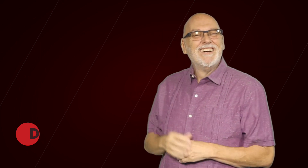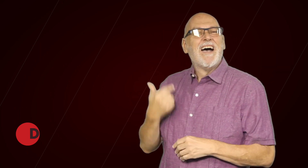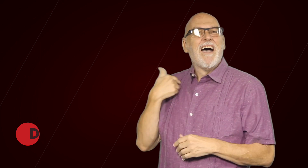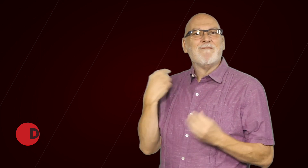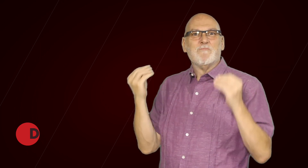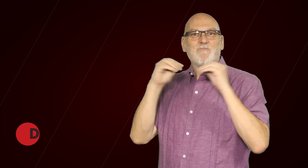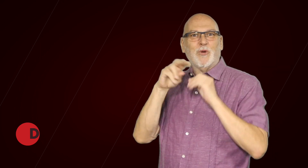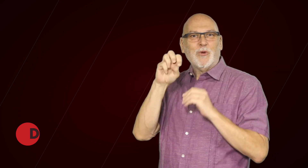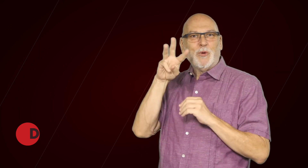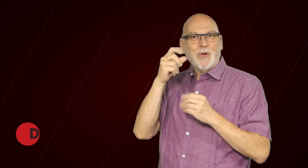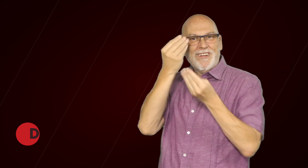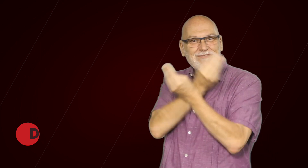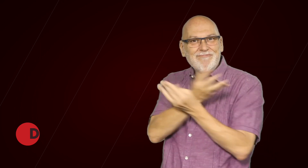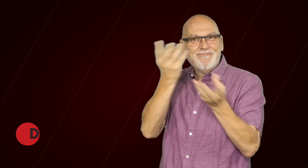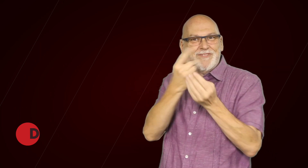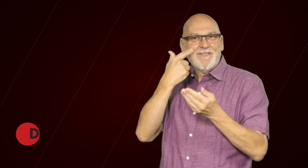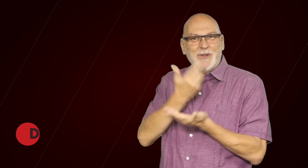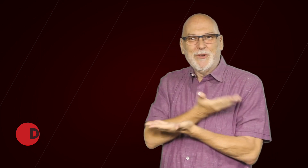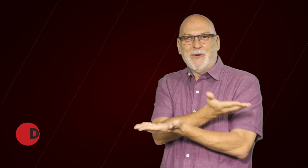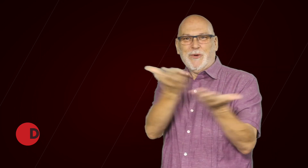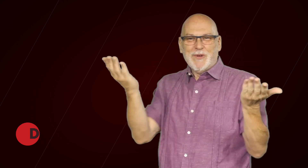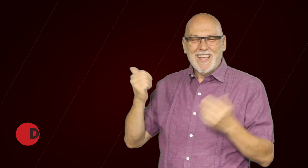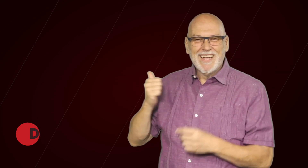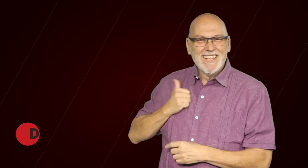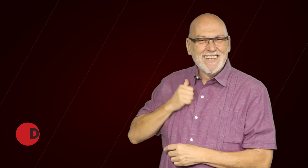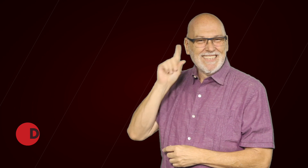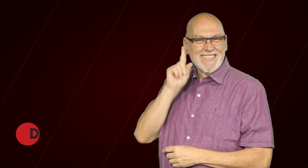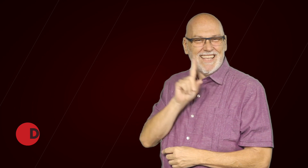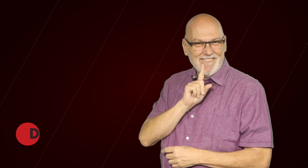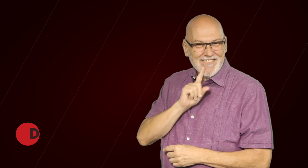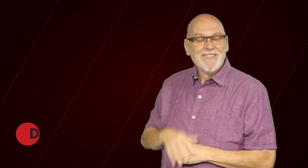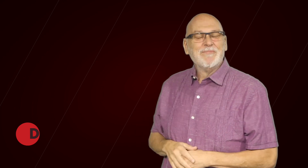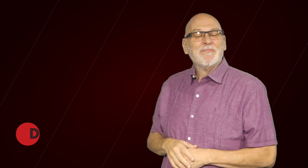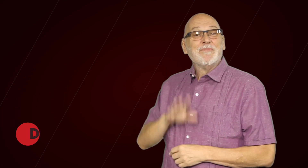Bringing alerts & news reports at intervals for all Deaf Canadians.